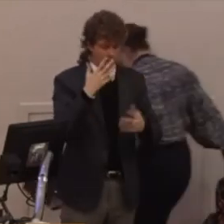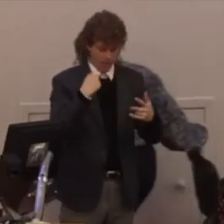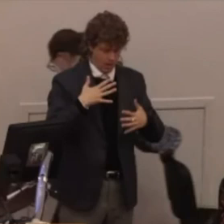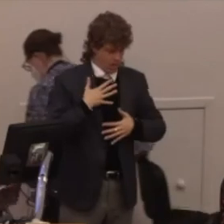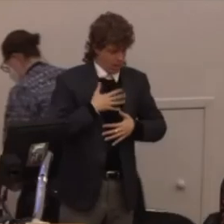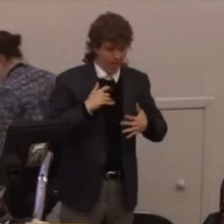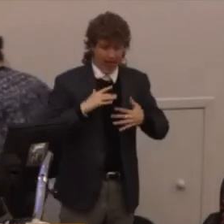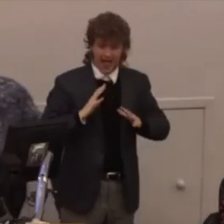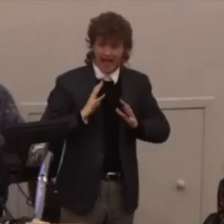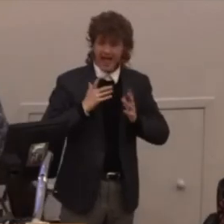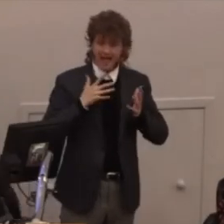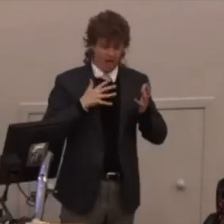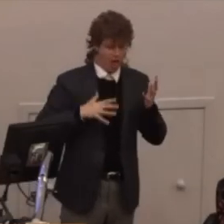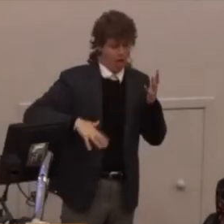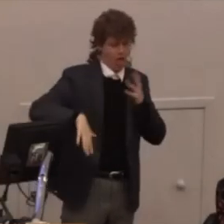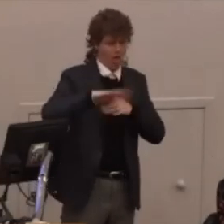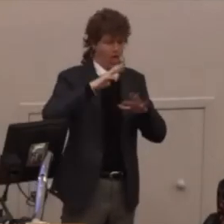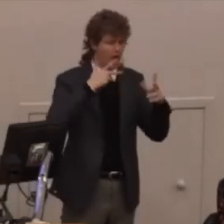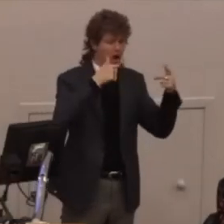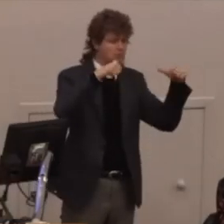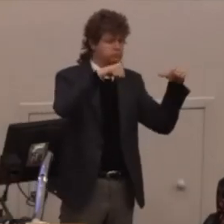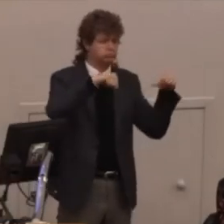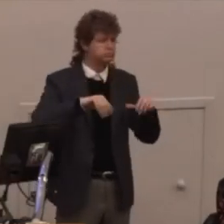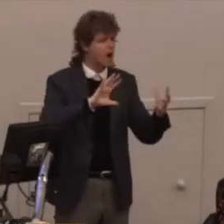bodies. This also includes disabled people from other nationalities and marginalisations,